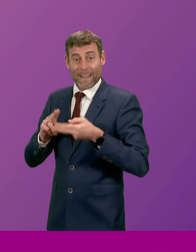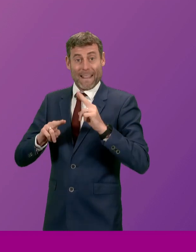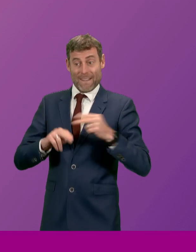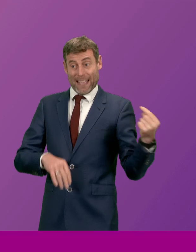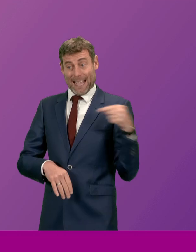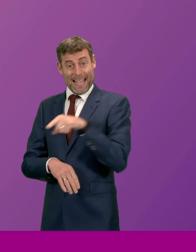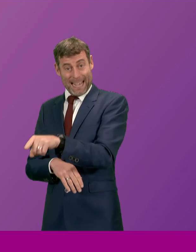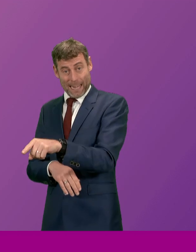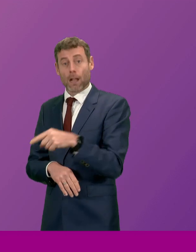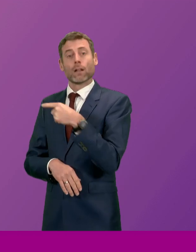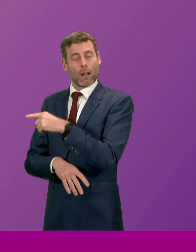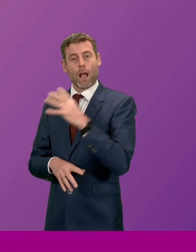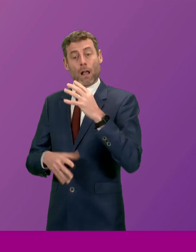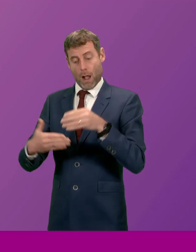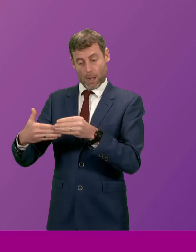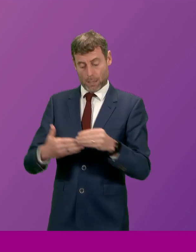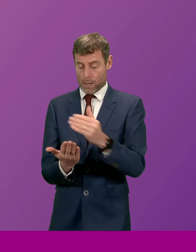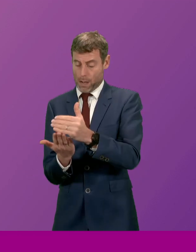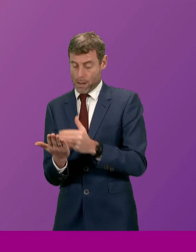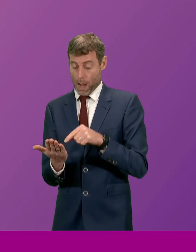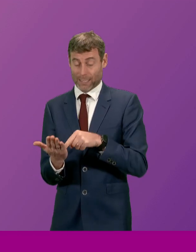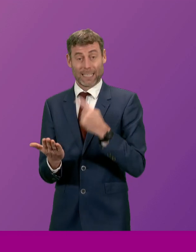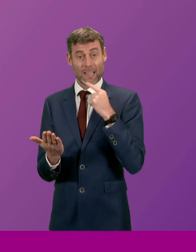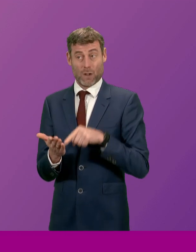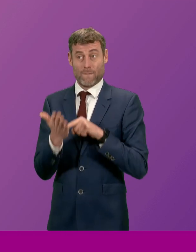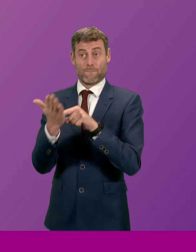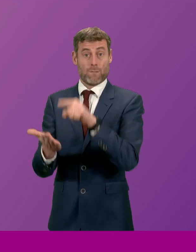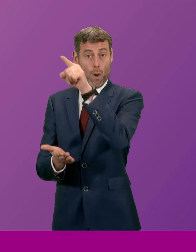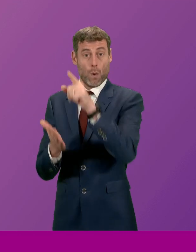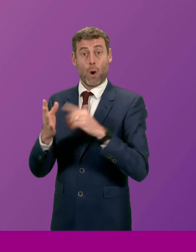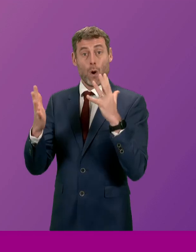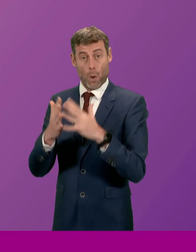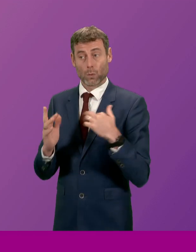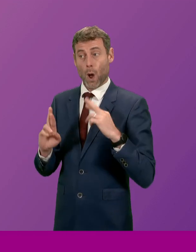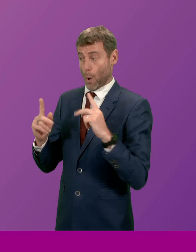That is the position in guidance that is supported by law. I hope that that answers Mr Findlay’s question.